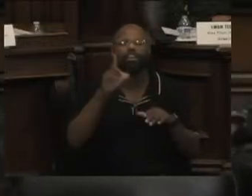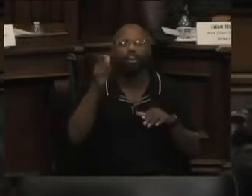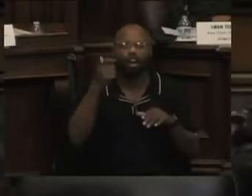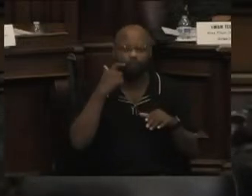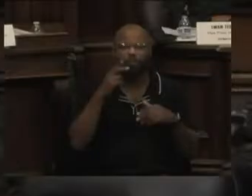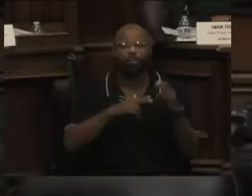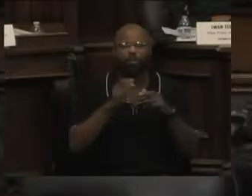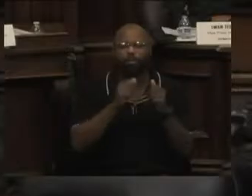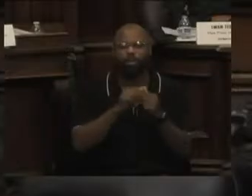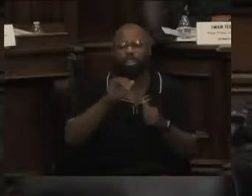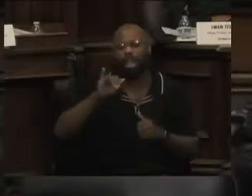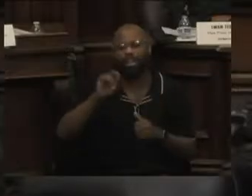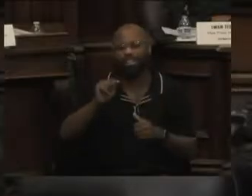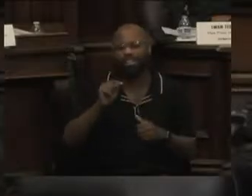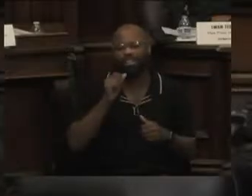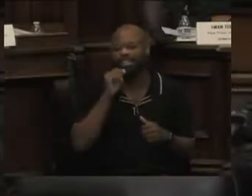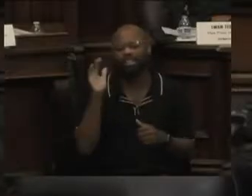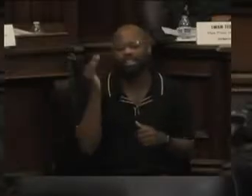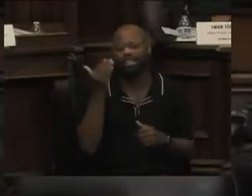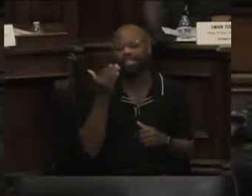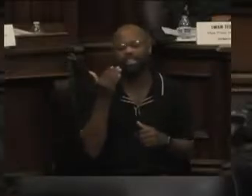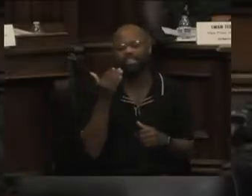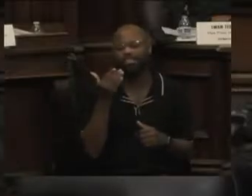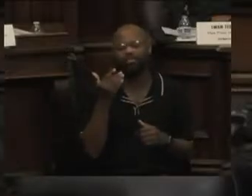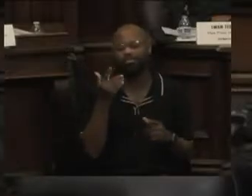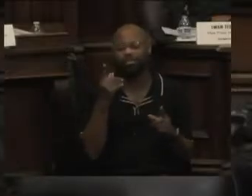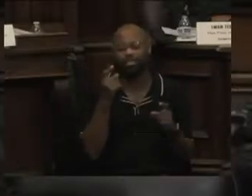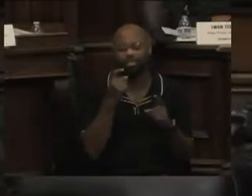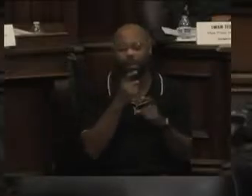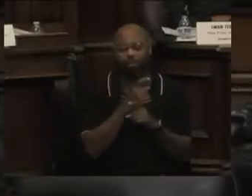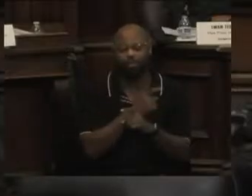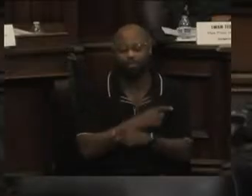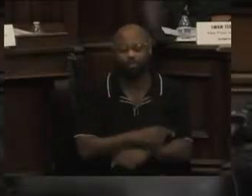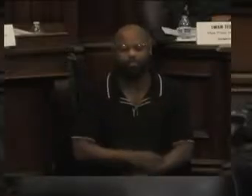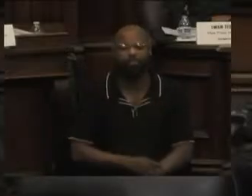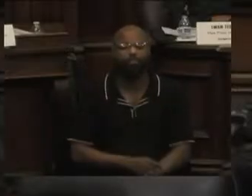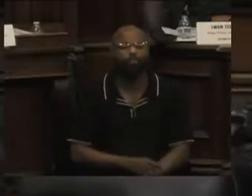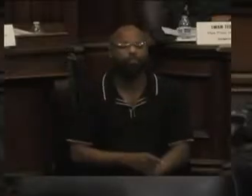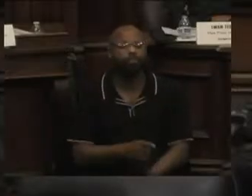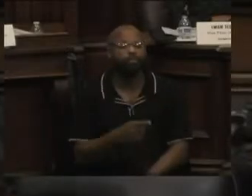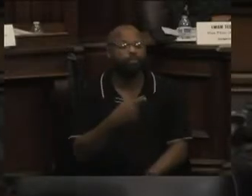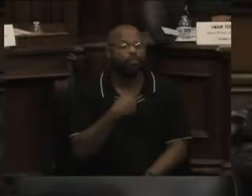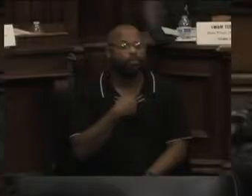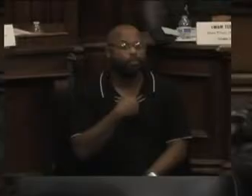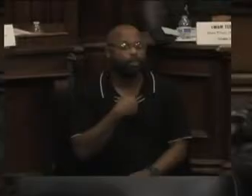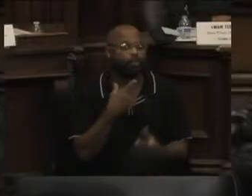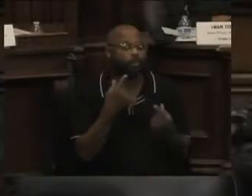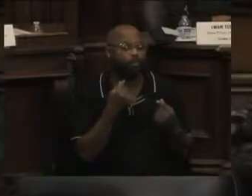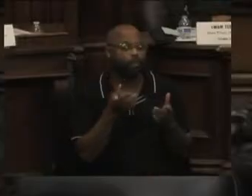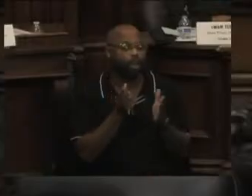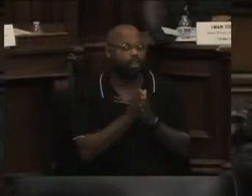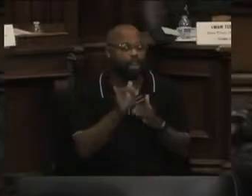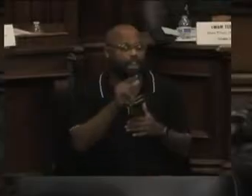conversation in a city government building with it.